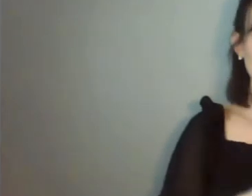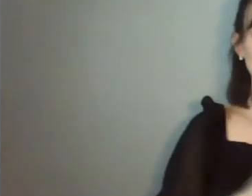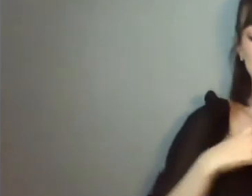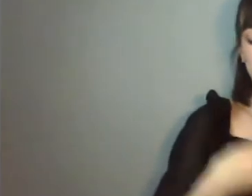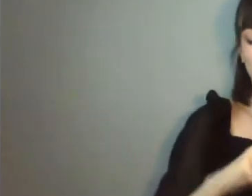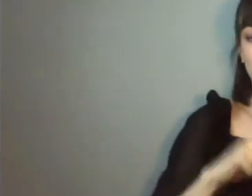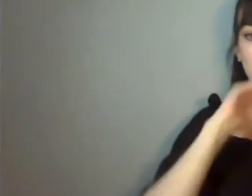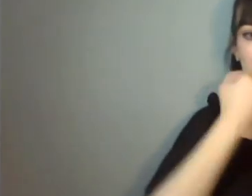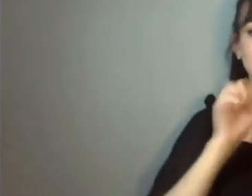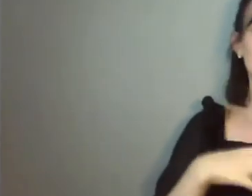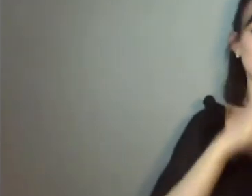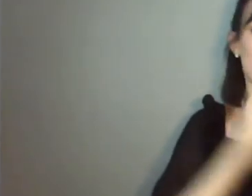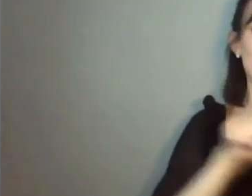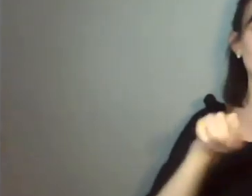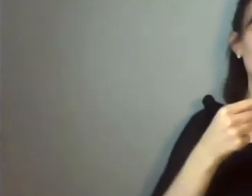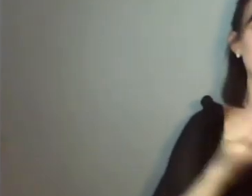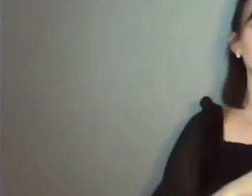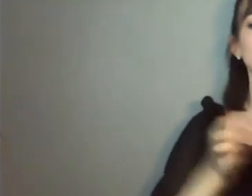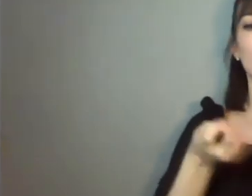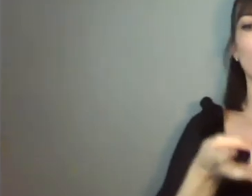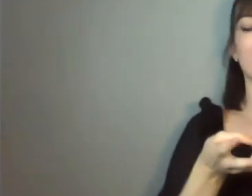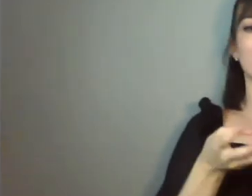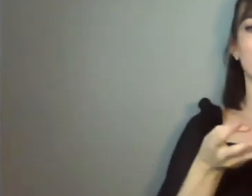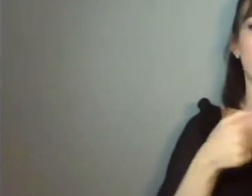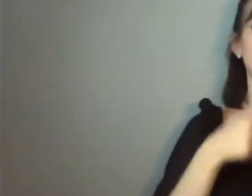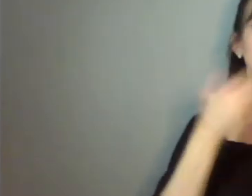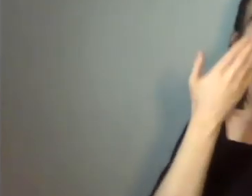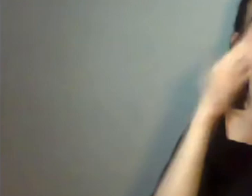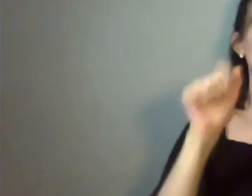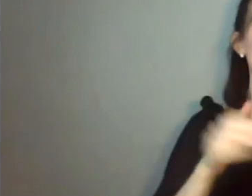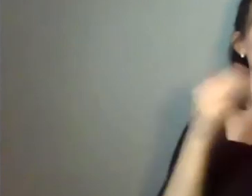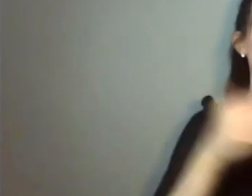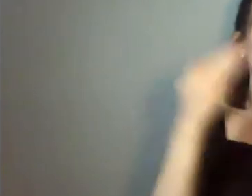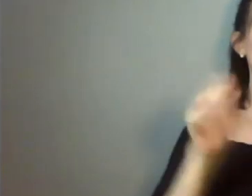about the challenges will highlight really the preparation as well. So I am going to go